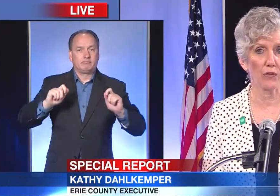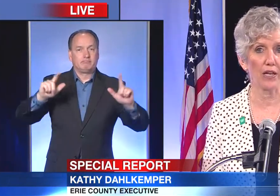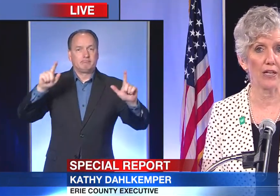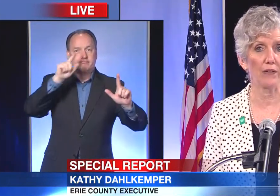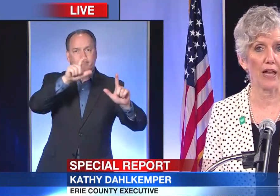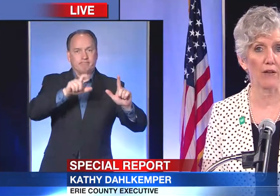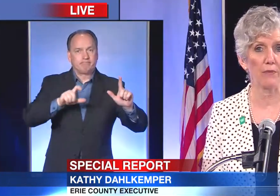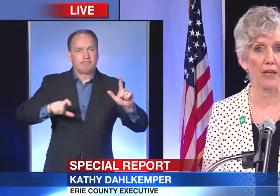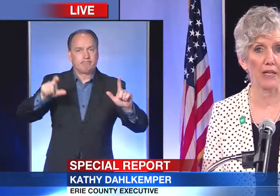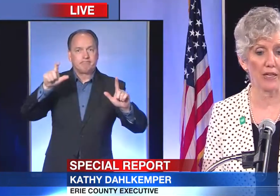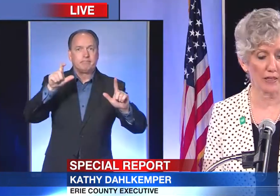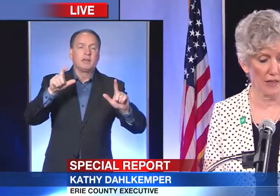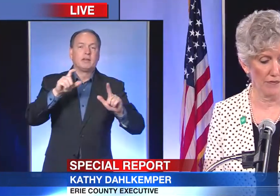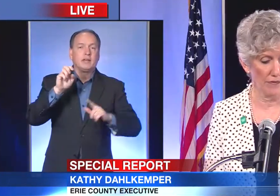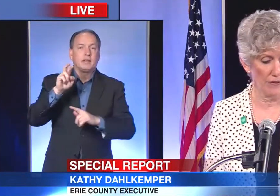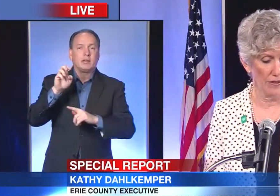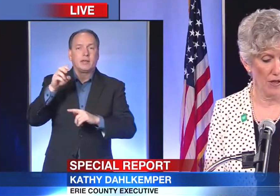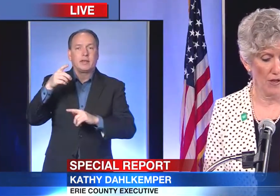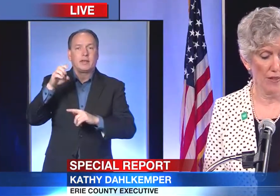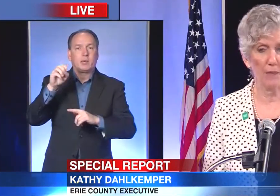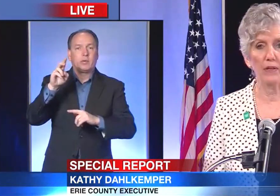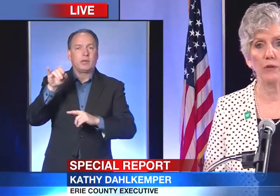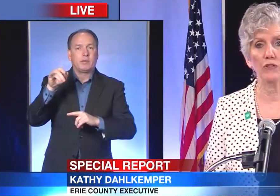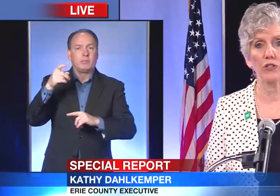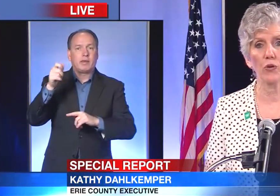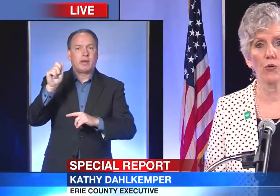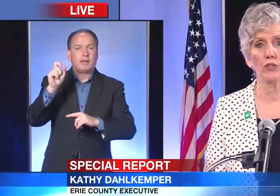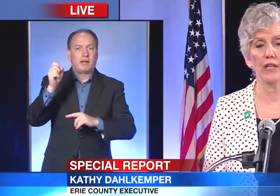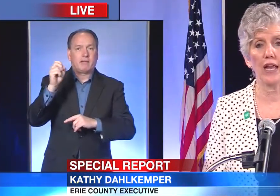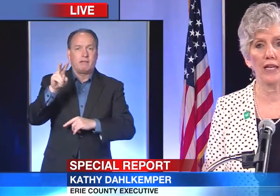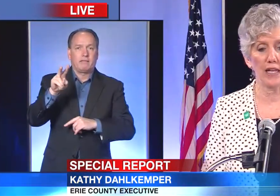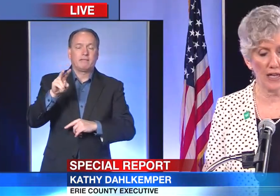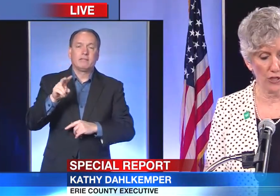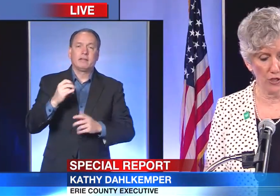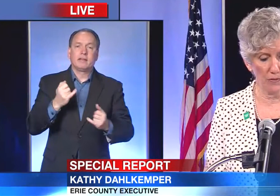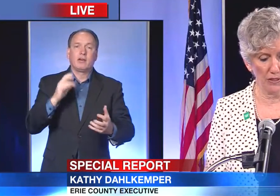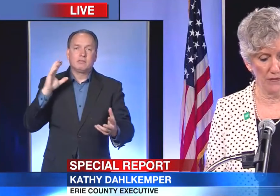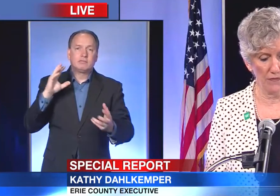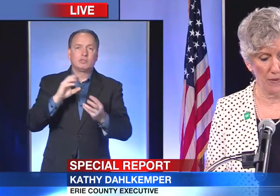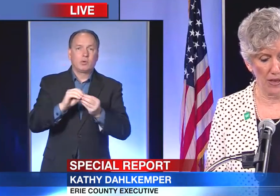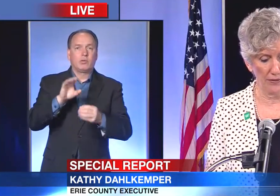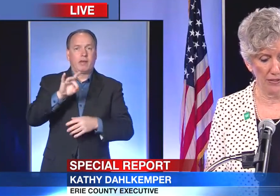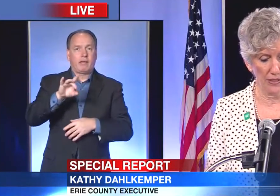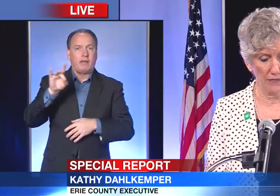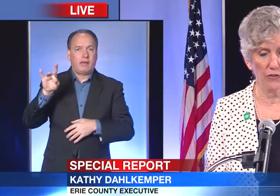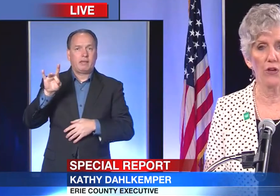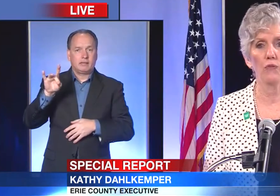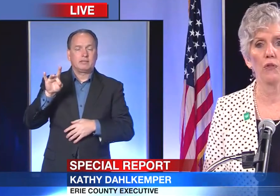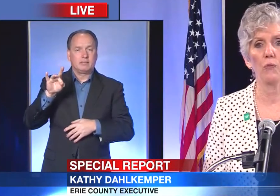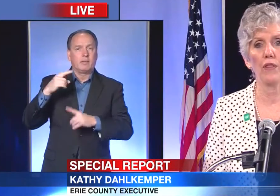CAN BE FOUND AGAIN ON OUR CUMULATIVE CASES MAP BY ZONE AT ERIECOUNTYPA.GOV.